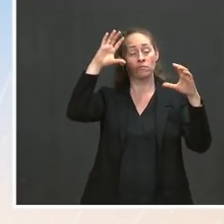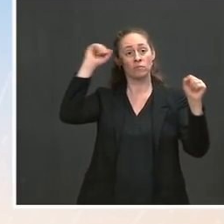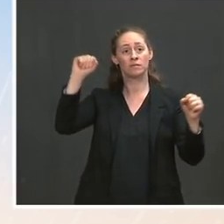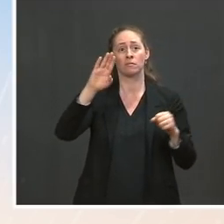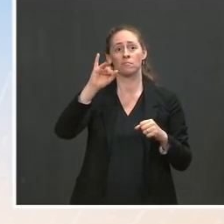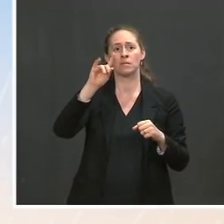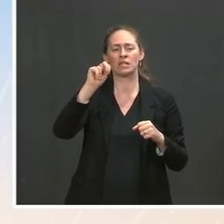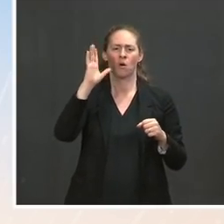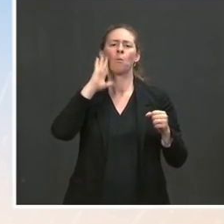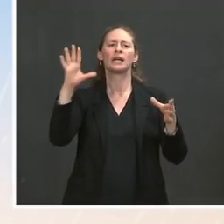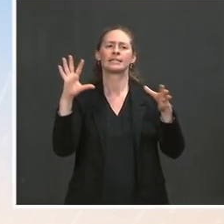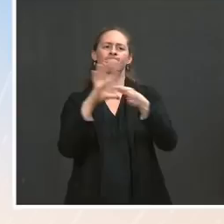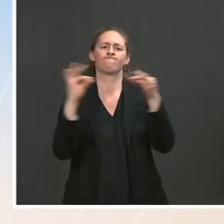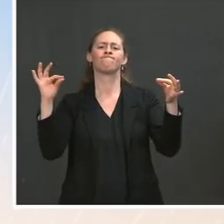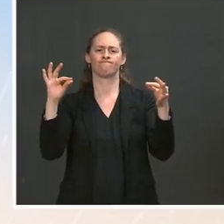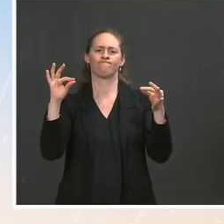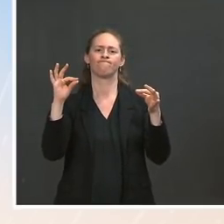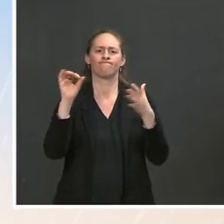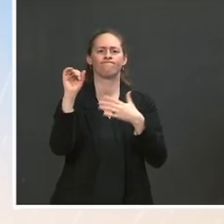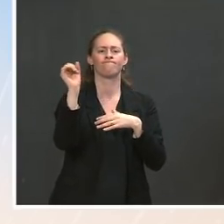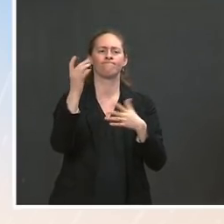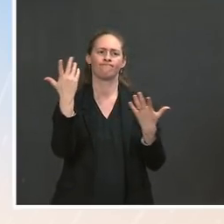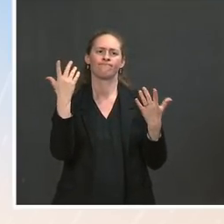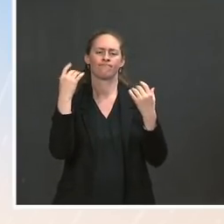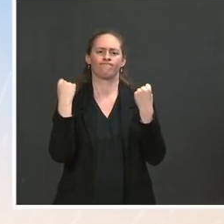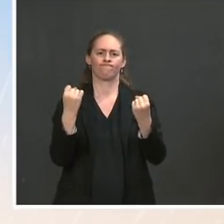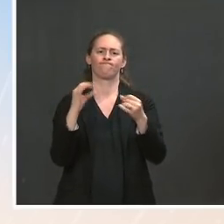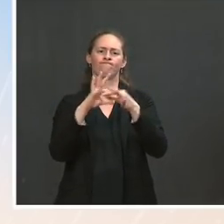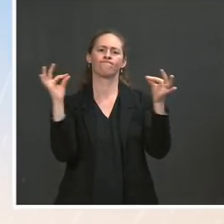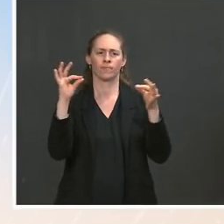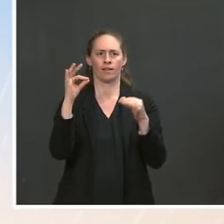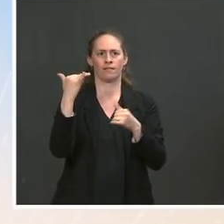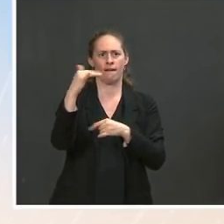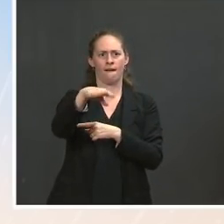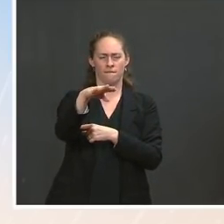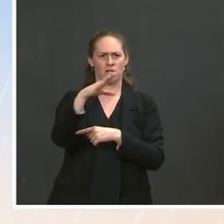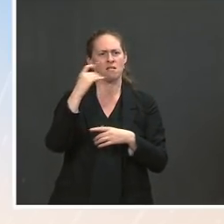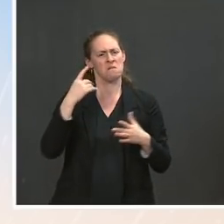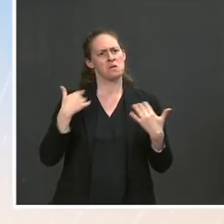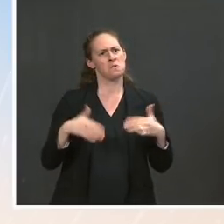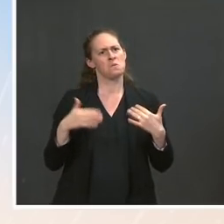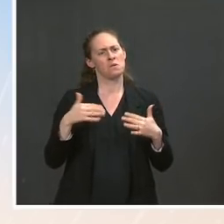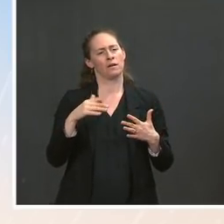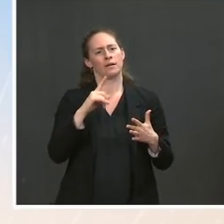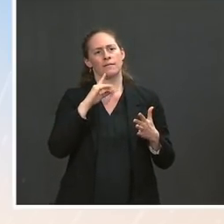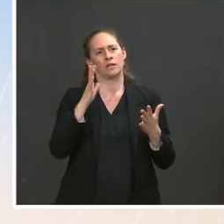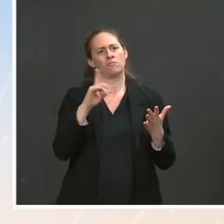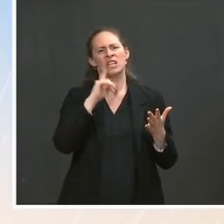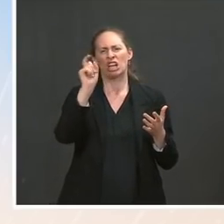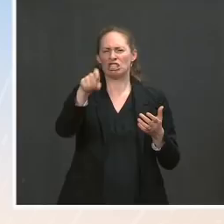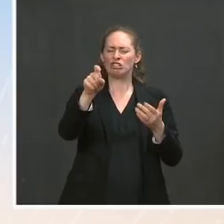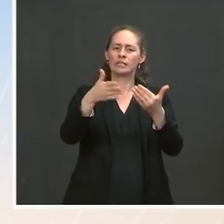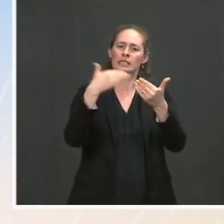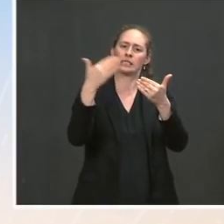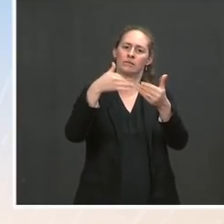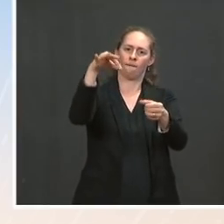It should not be harder. It should be easier to vote. We should not put limitations in place. People should be able to vote from home.